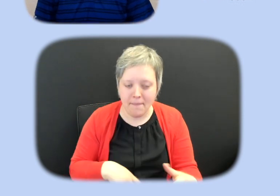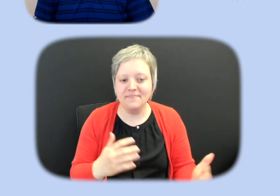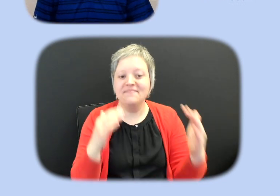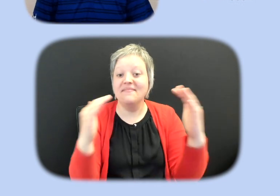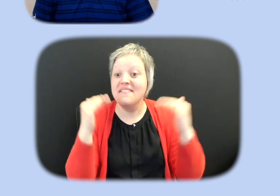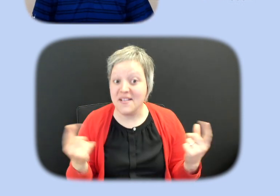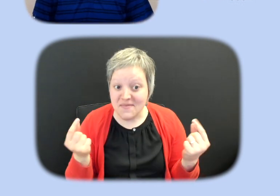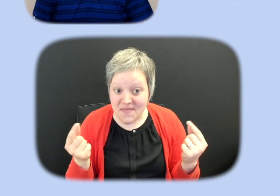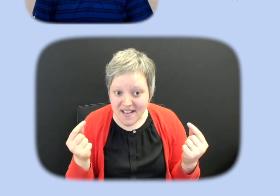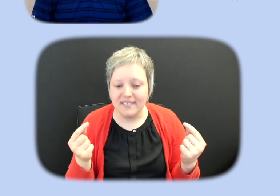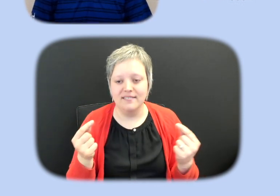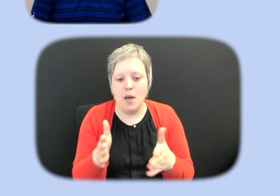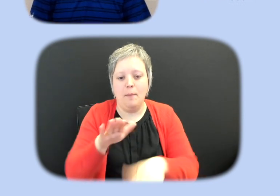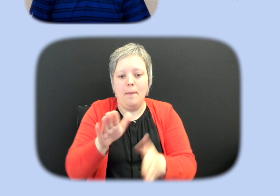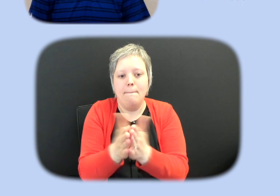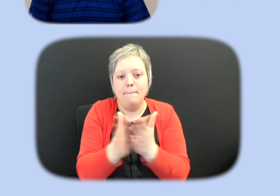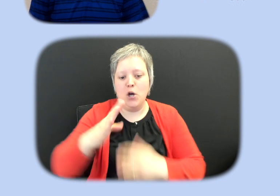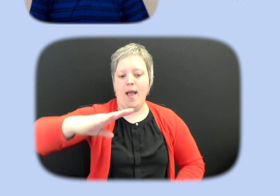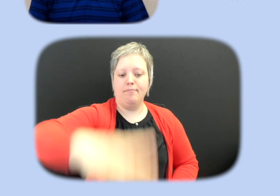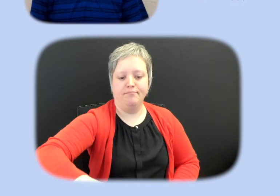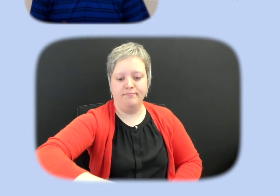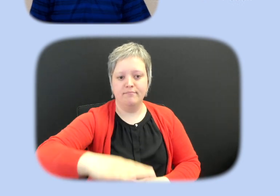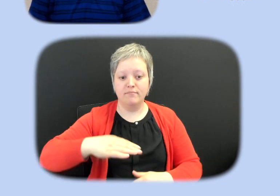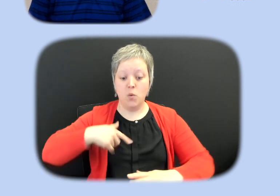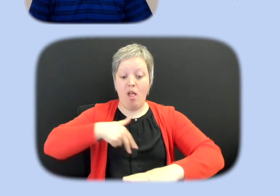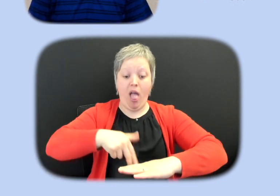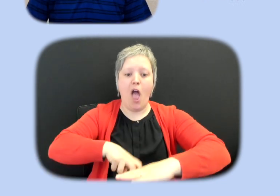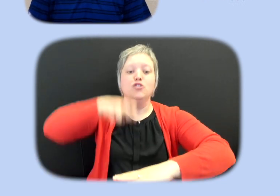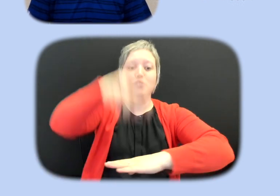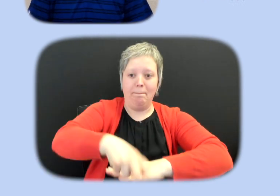part will be to place the book down for the next, for the child to jump over. And then lastly, the